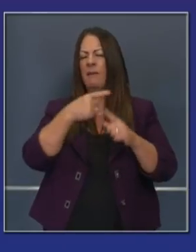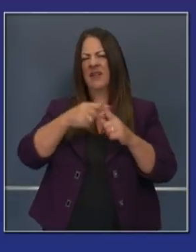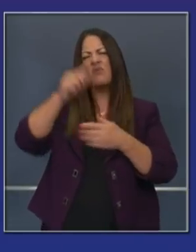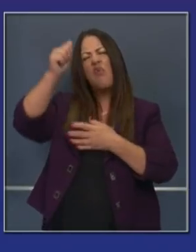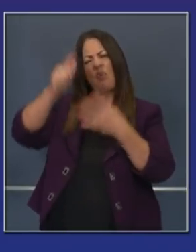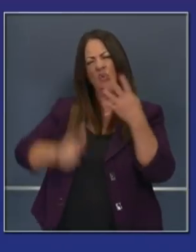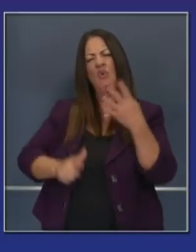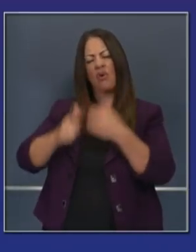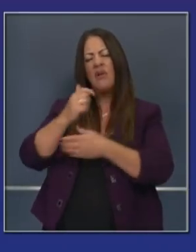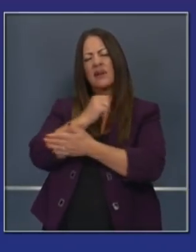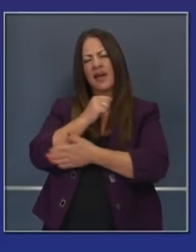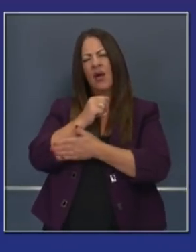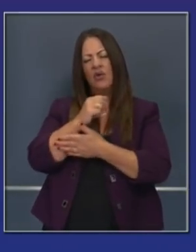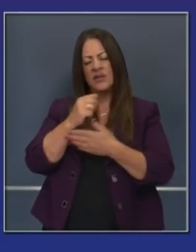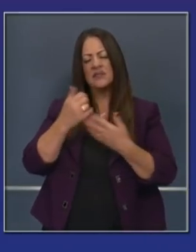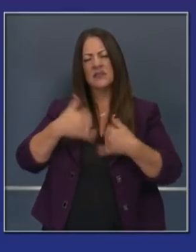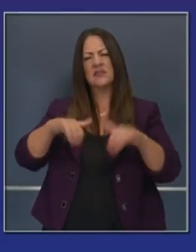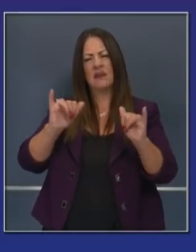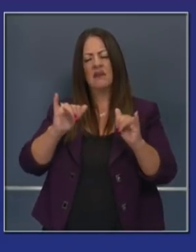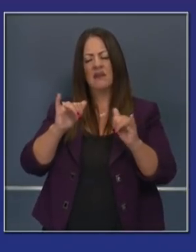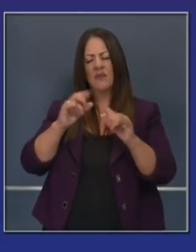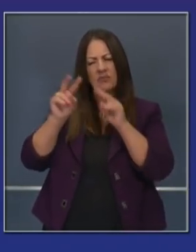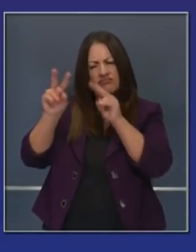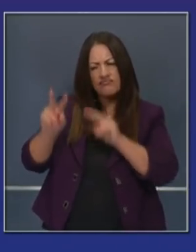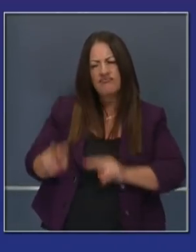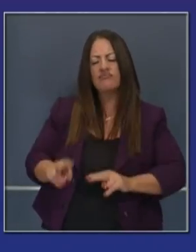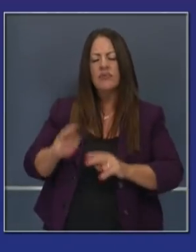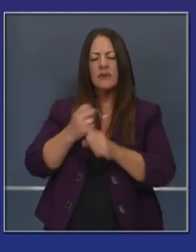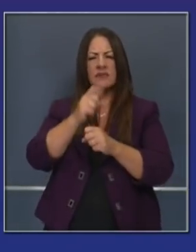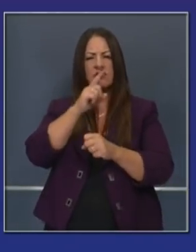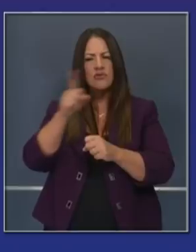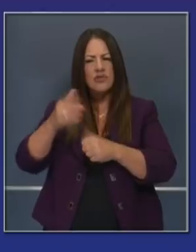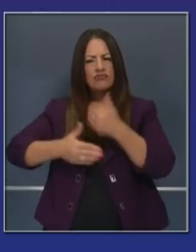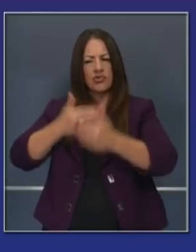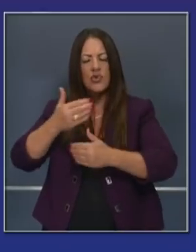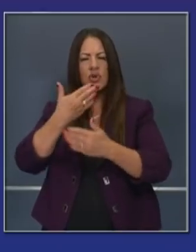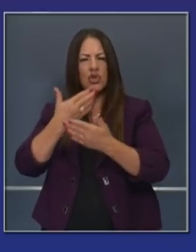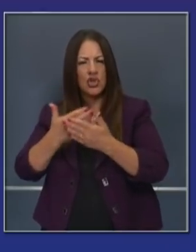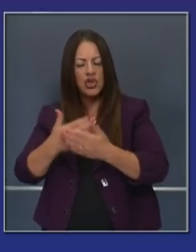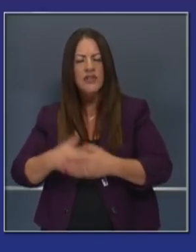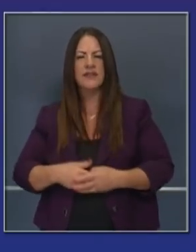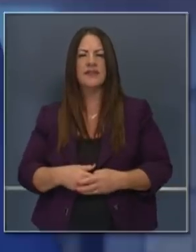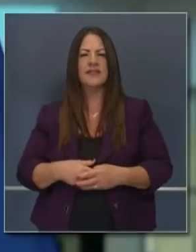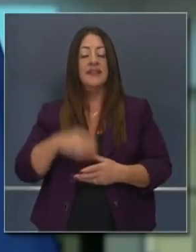THE MOVEMENT. WE CONTINUE TO WORK TOGETHER AND CLOSELY WITH ALL OF THEM.